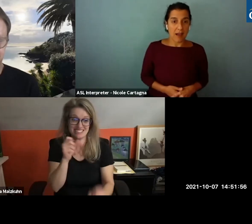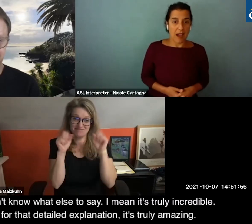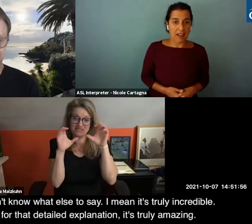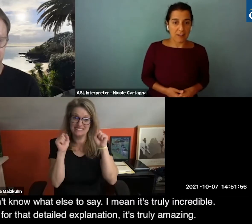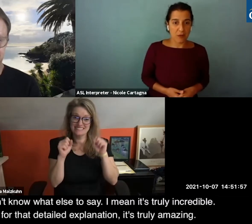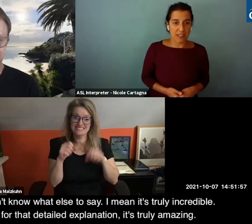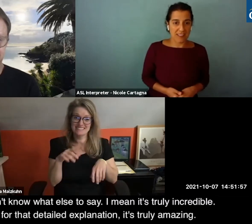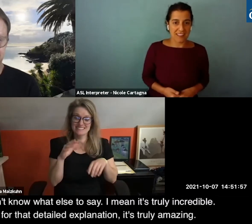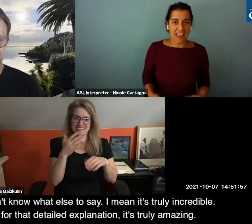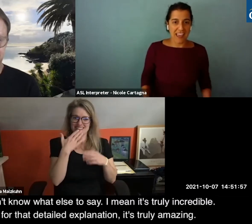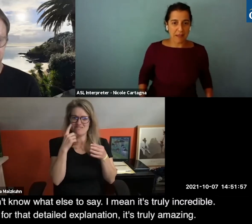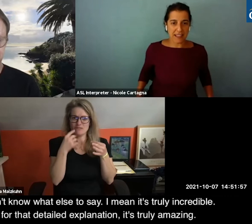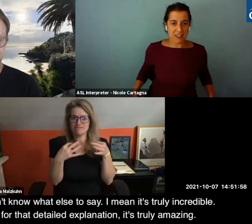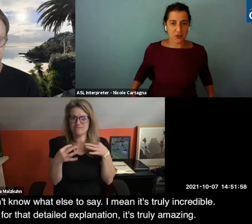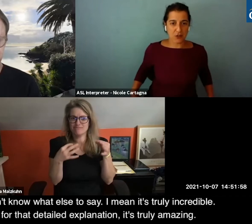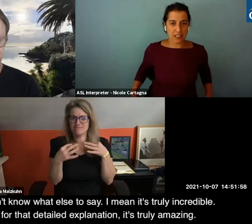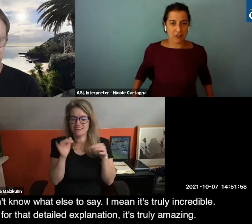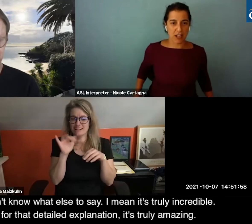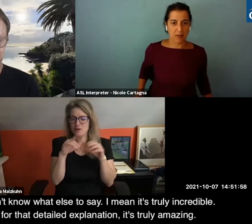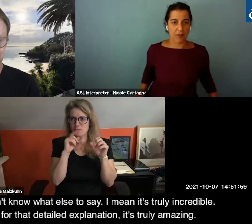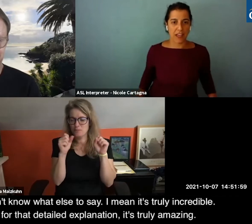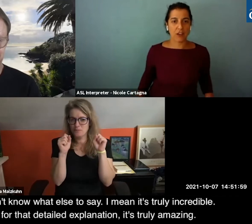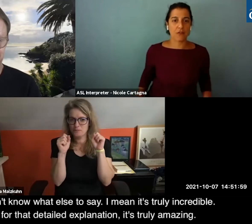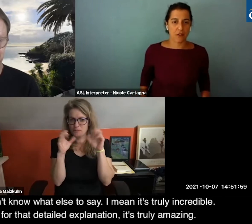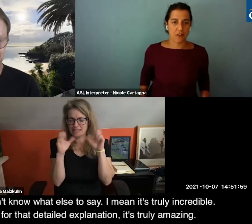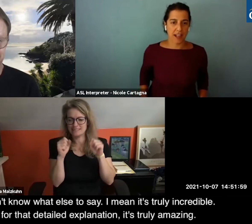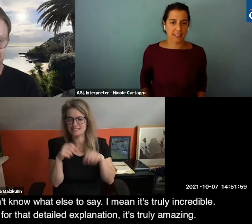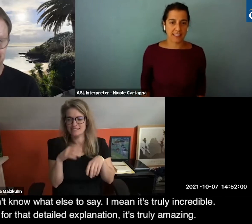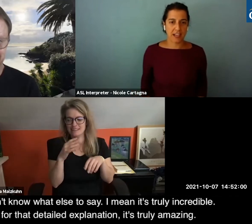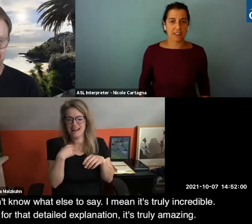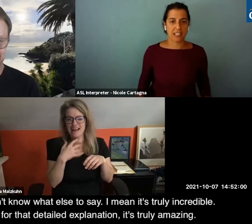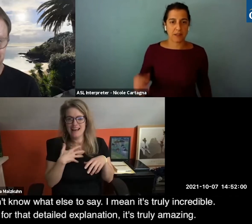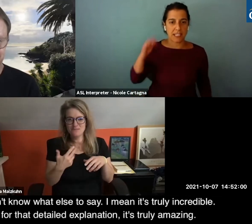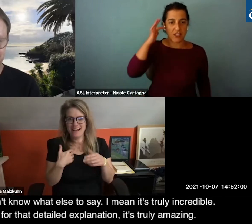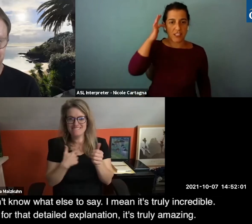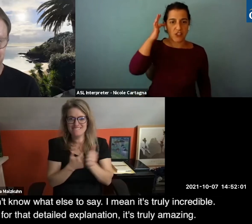i i don't know what else to say i mean it's truly incredible thank you for that detailed explanation